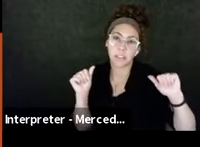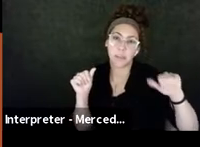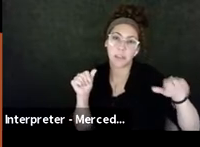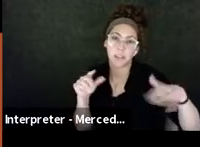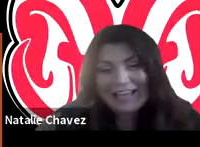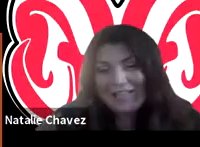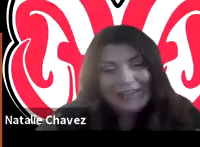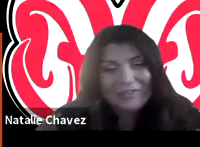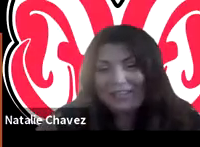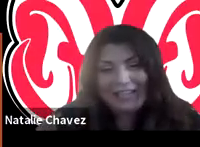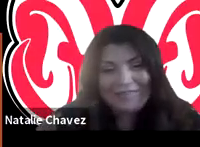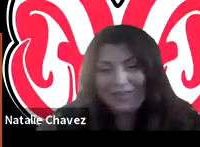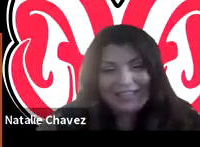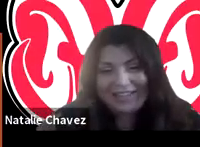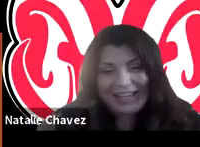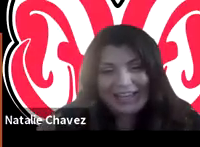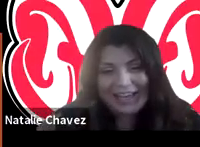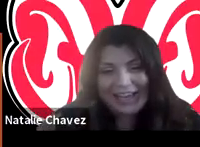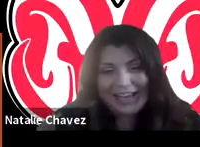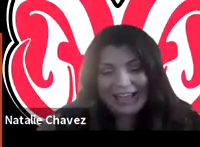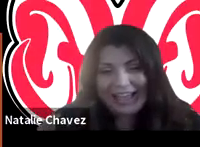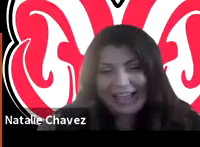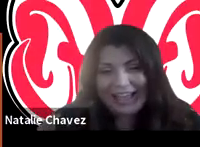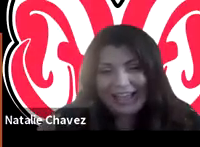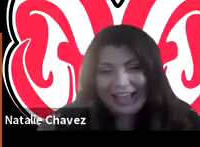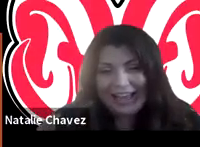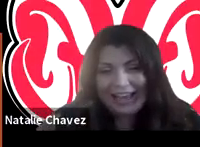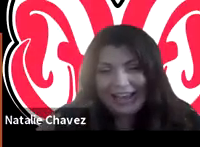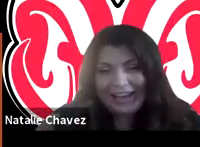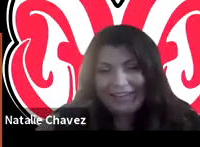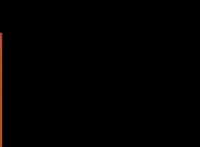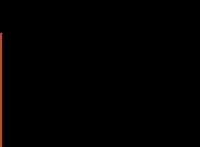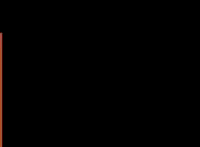Interpreter - Mercedes: Yeah, yes, a writer. Natalie Chavez: I'm doing the same thing. Yeah. Interpreter - Mercedes: Okay, that's all. We'll just saw